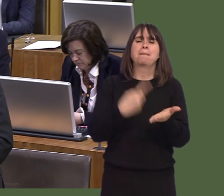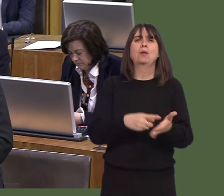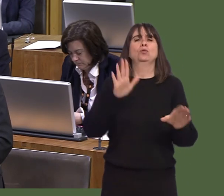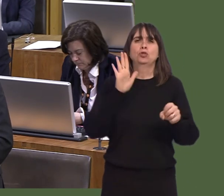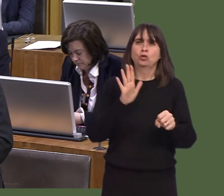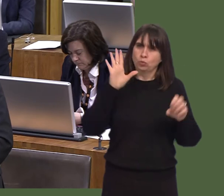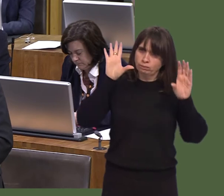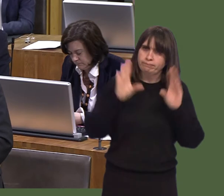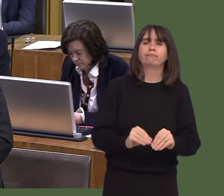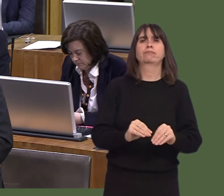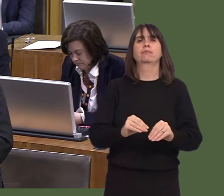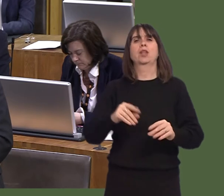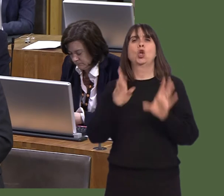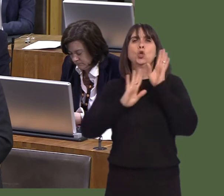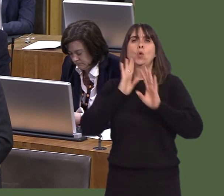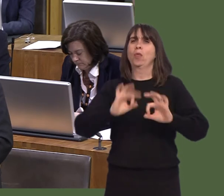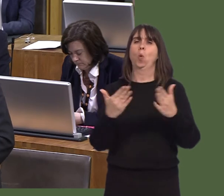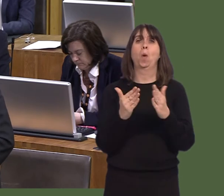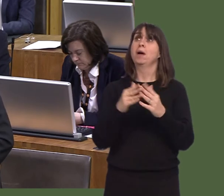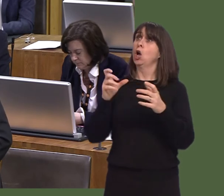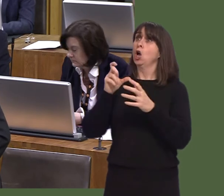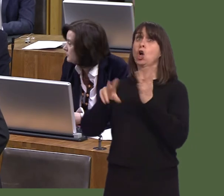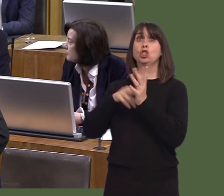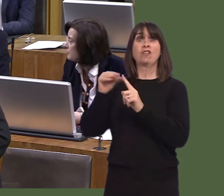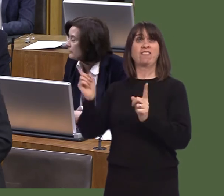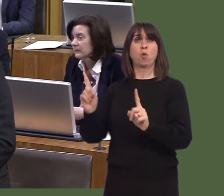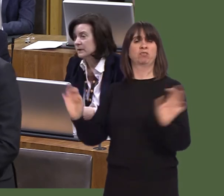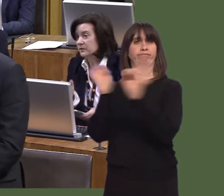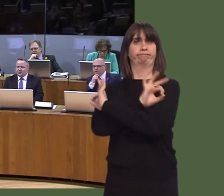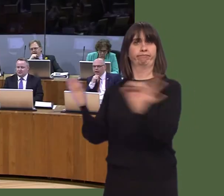It's not unreasonable for people in west Walesóas I said, in excess of 10 per cent of the Welsh populationóto rely on that local health board to deliver health services in rural locations.